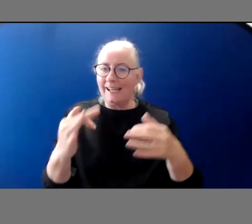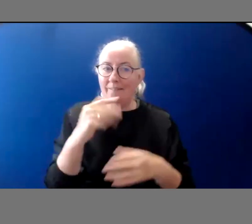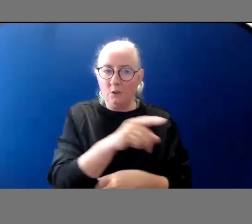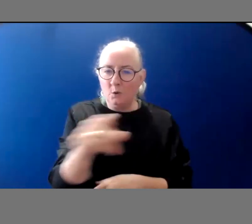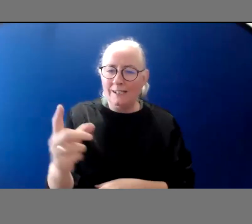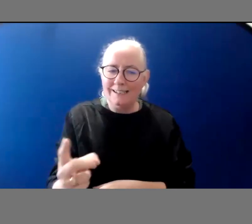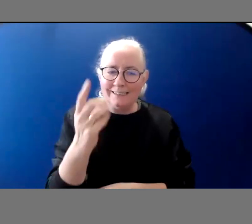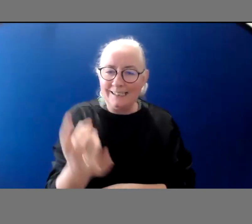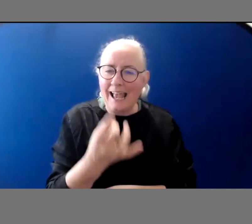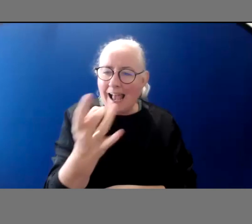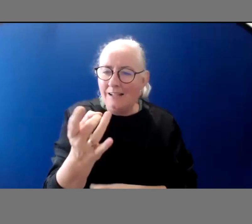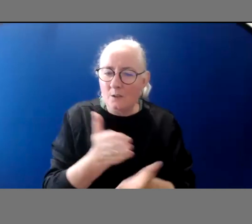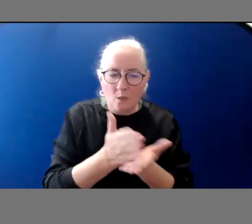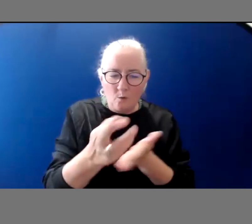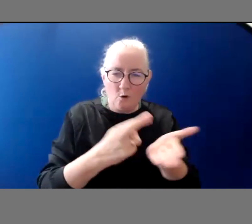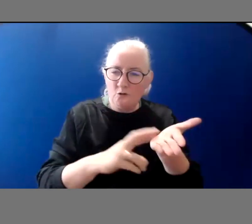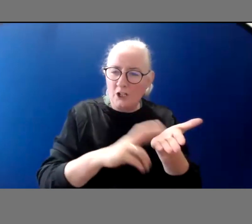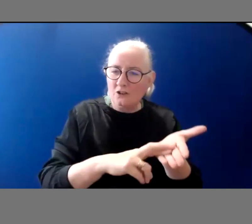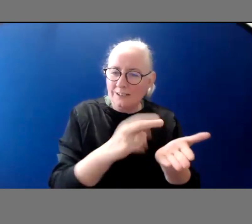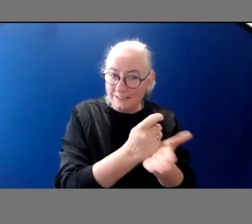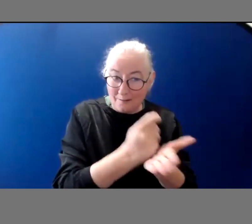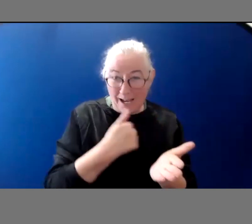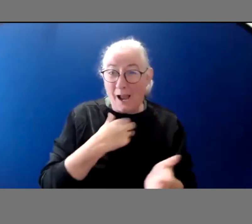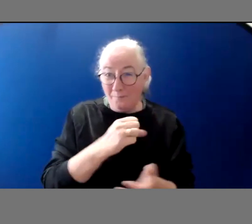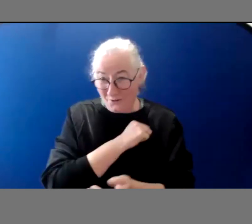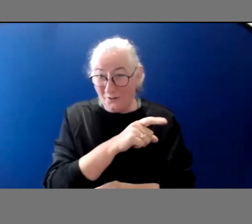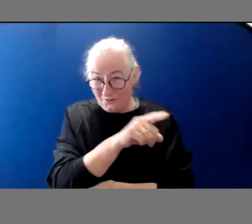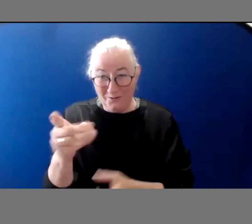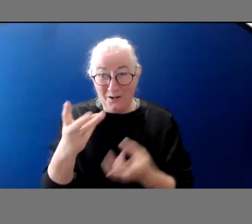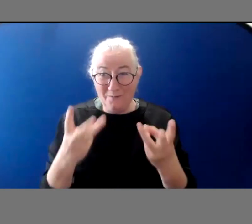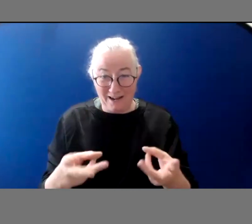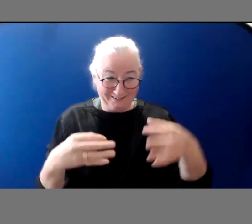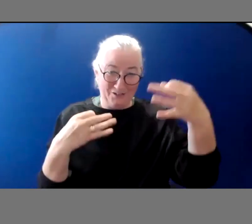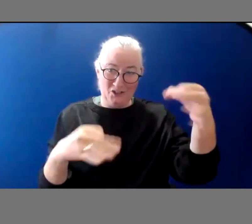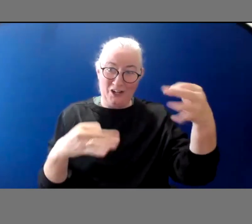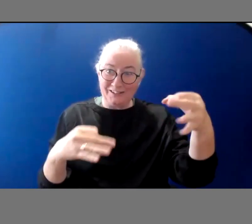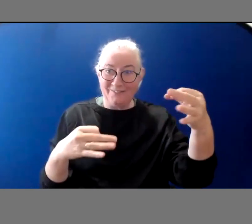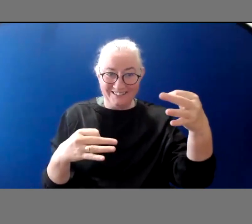at registration. I'm sure you're all interested in receiving a cert as we approach our yearly